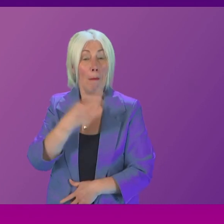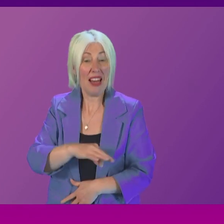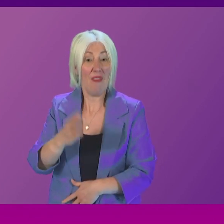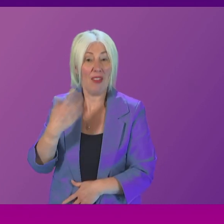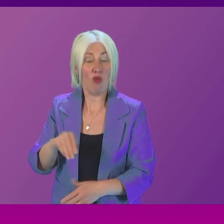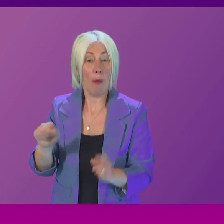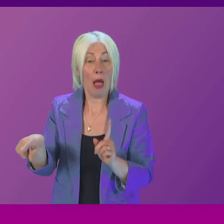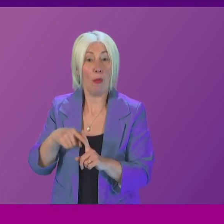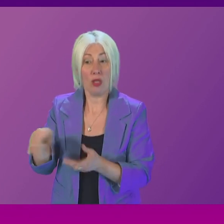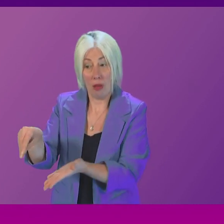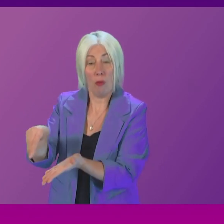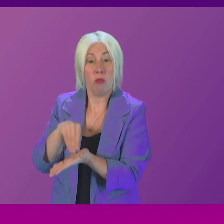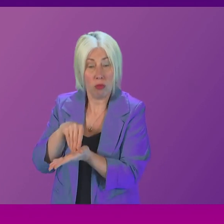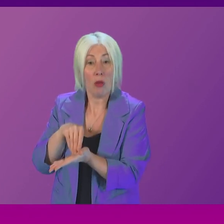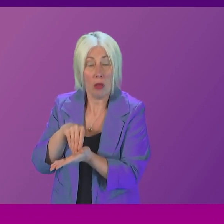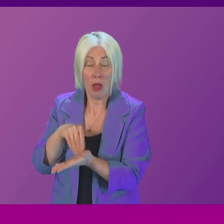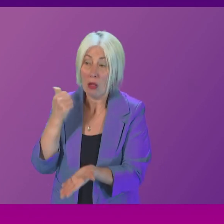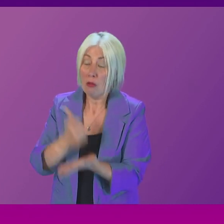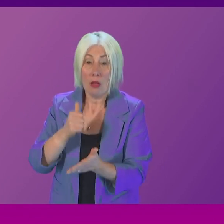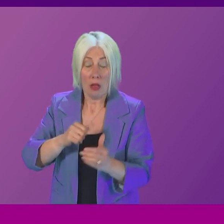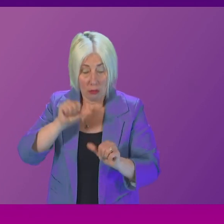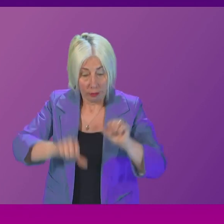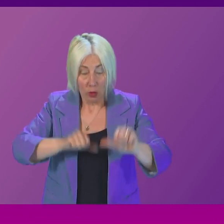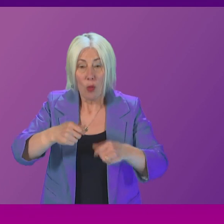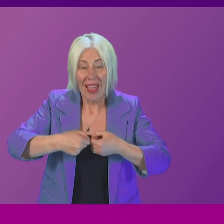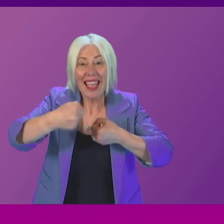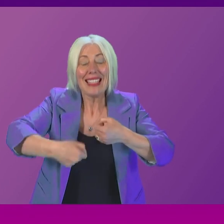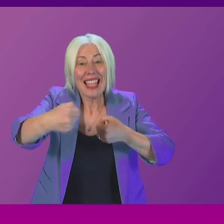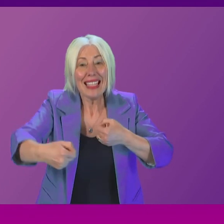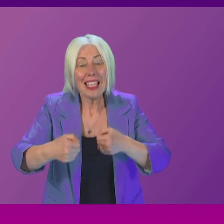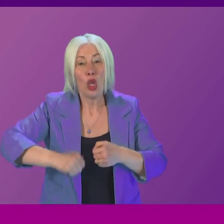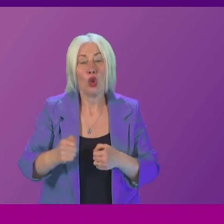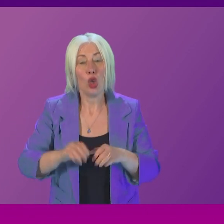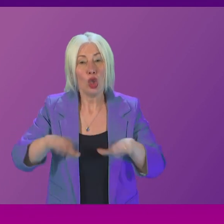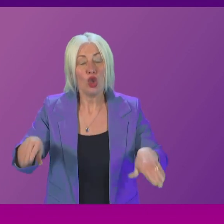We have made excellent progress on the extension of the Scottish child payment to under-16s.